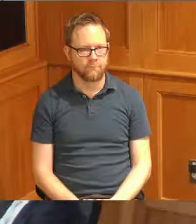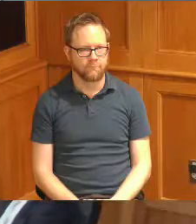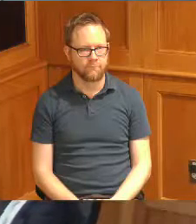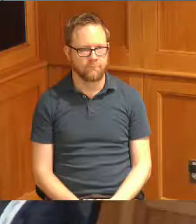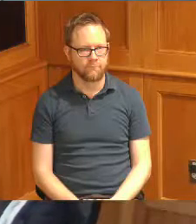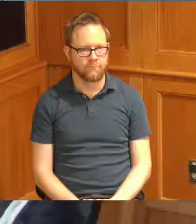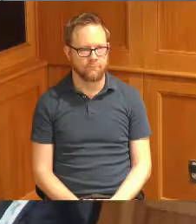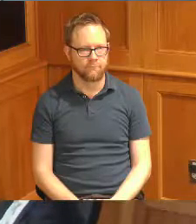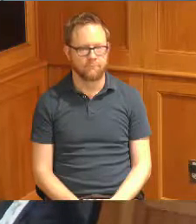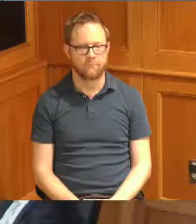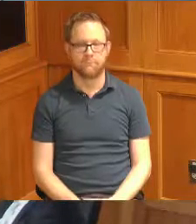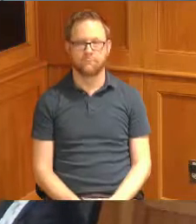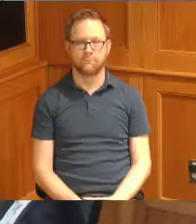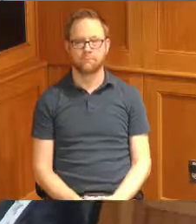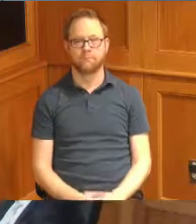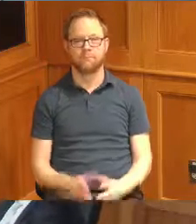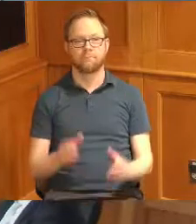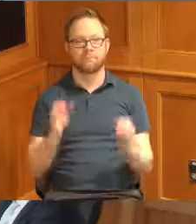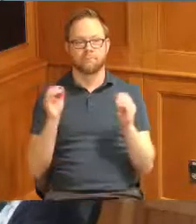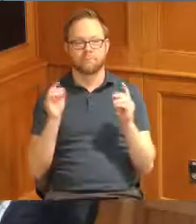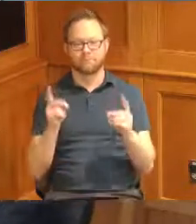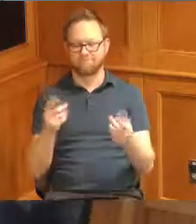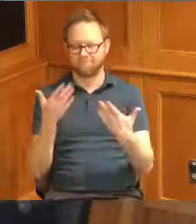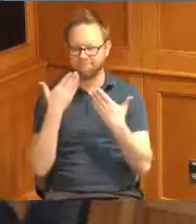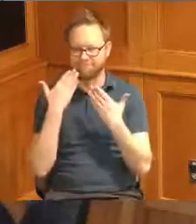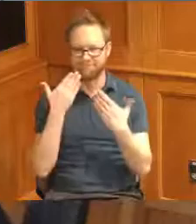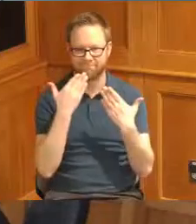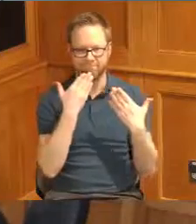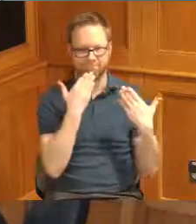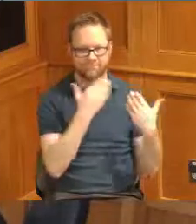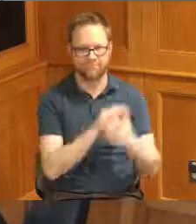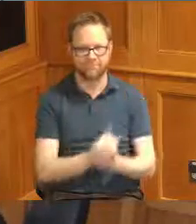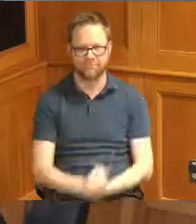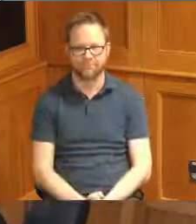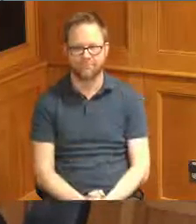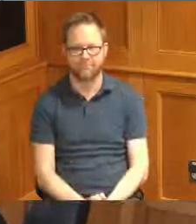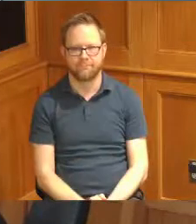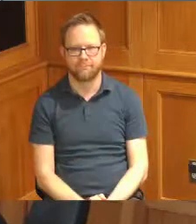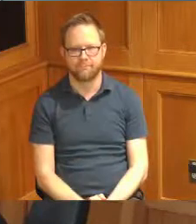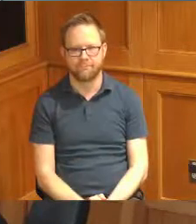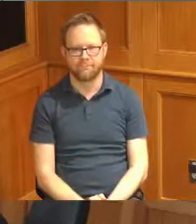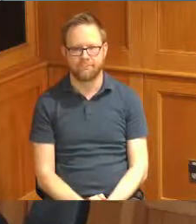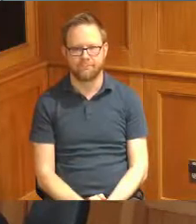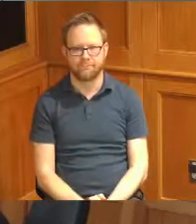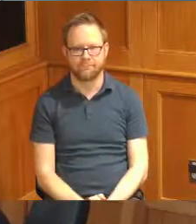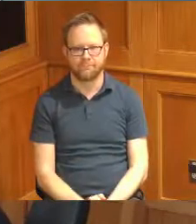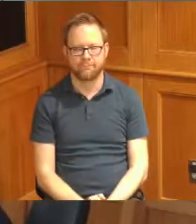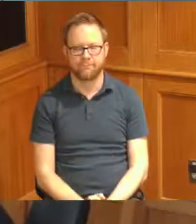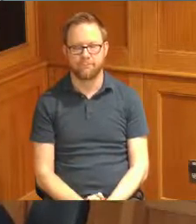okay thank you very much we have a